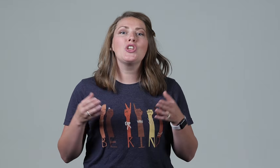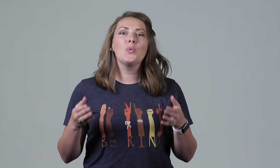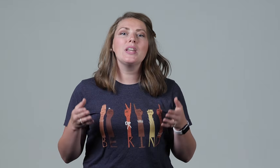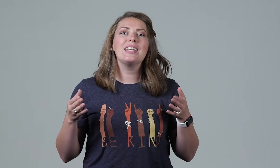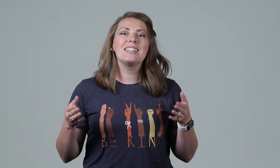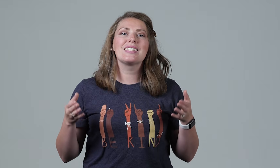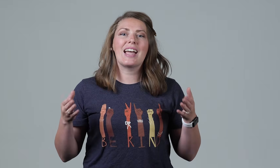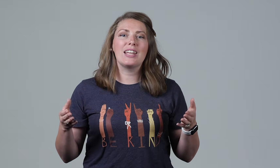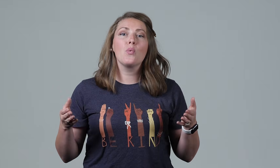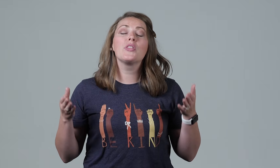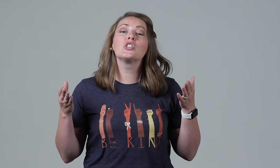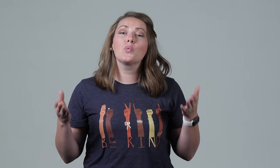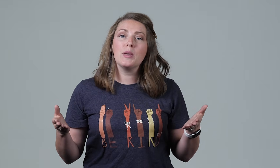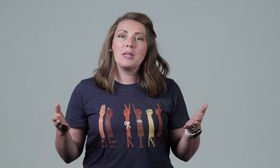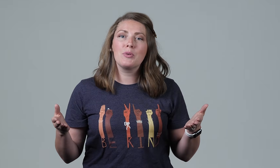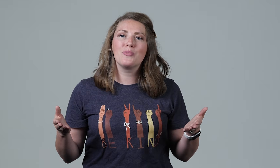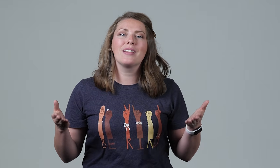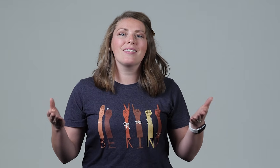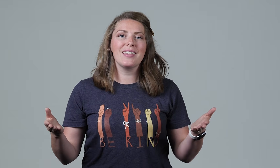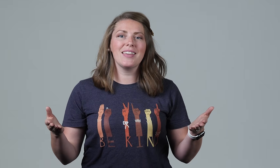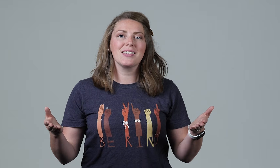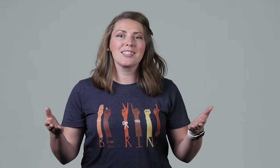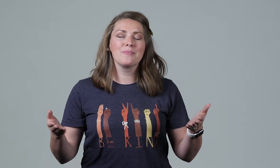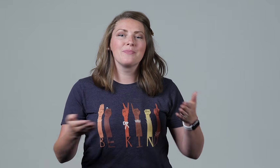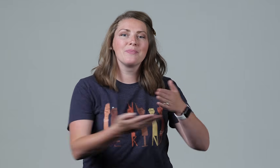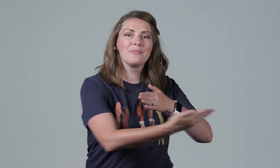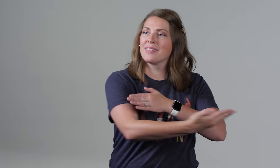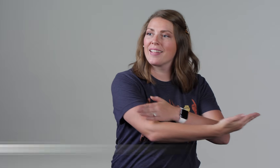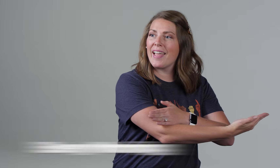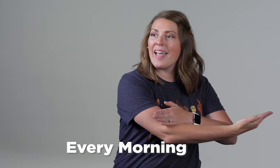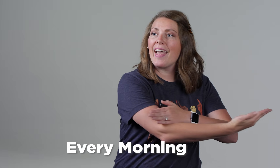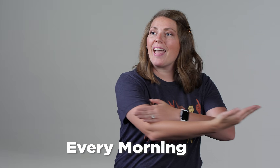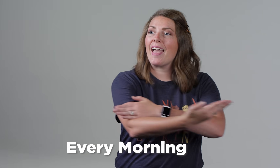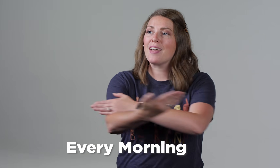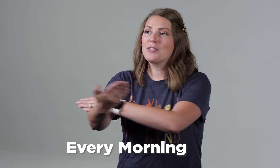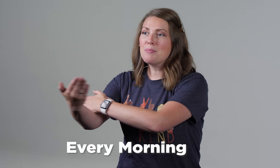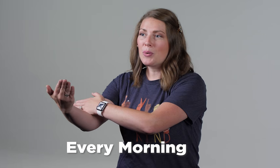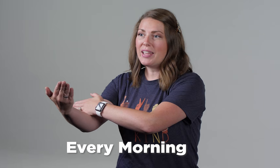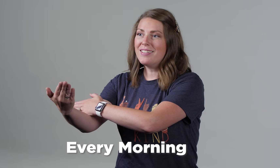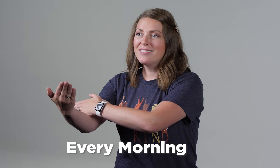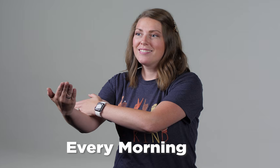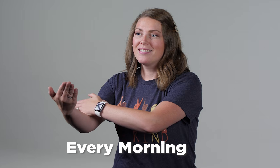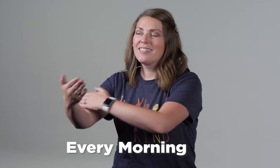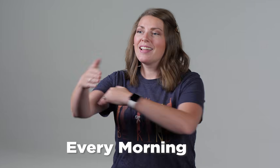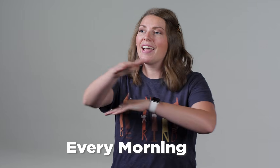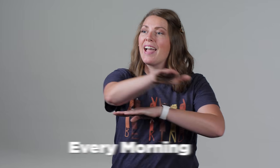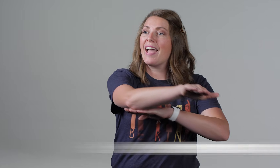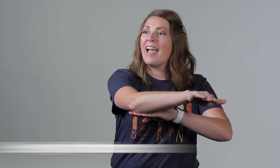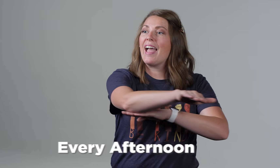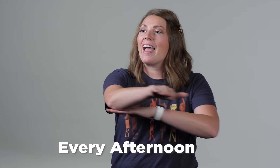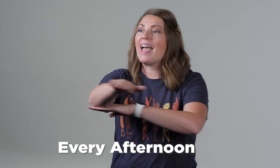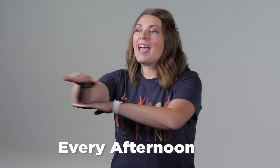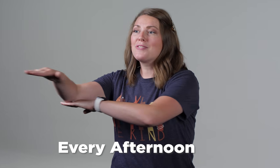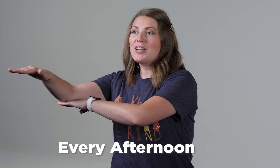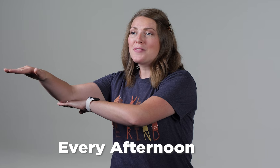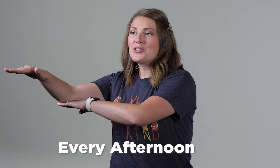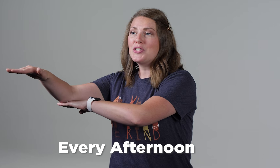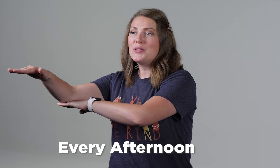you would need to sign it with a sweeping movement like this, every morning, every afternoon,